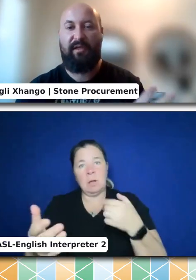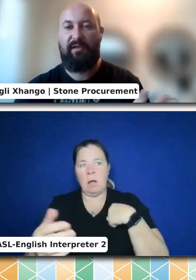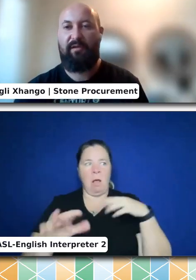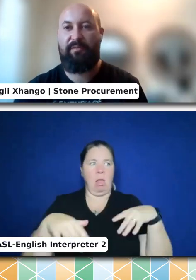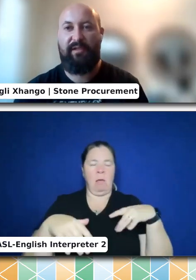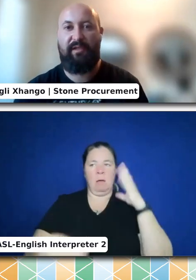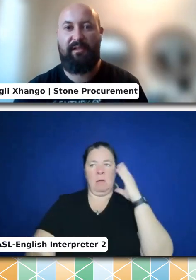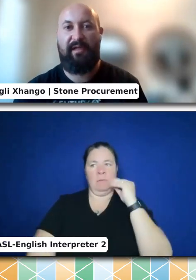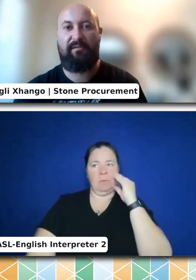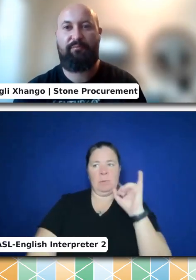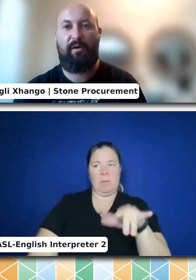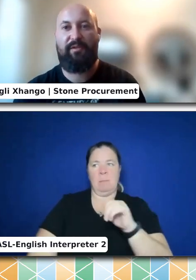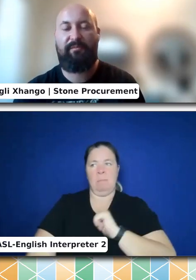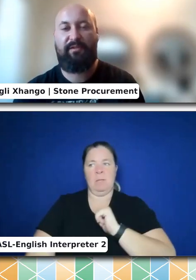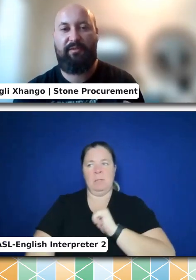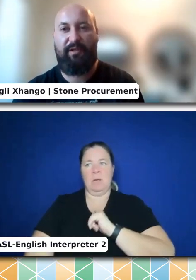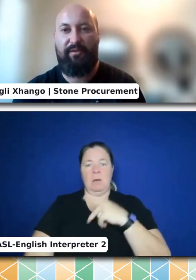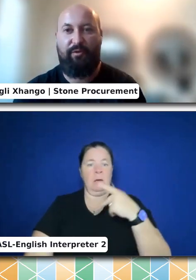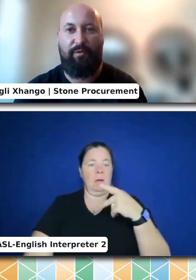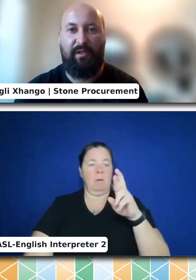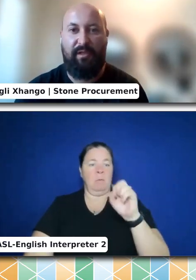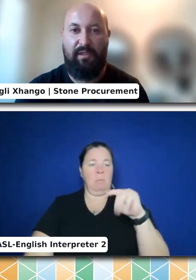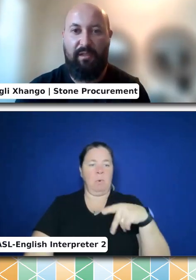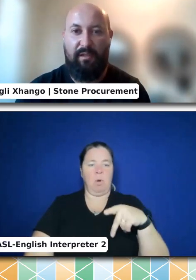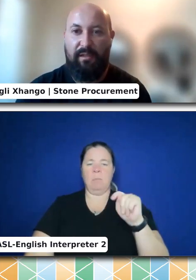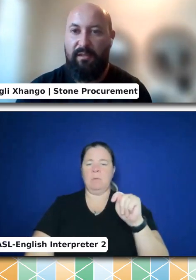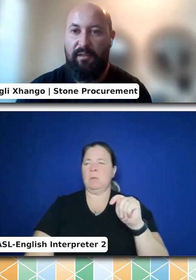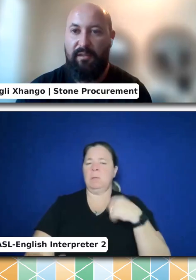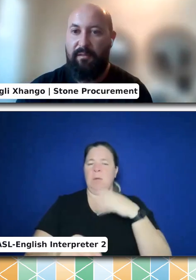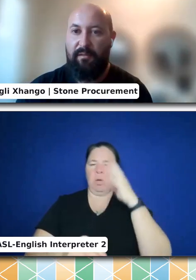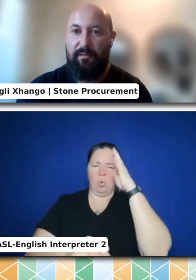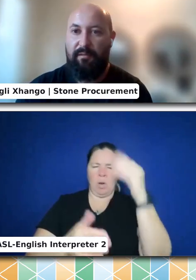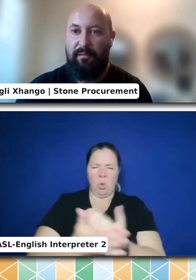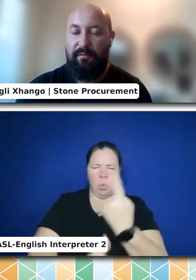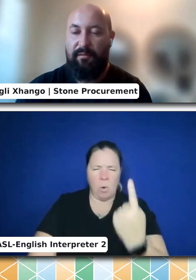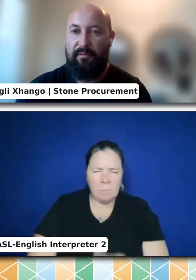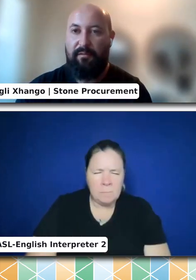Of it, uh, prompting me to create a new one. Interesting.